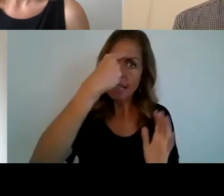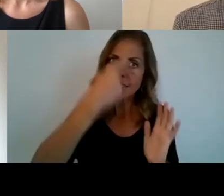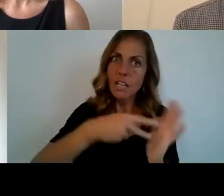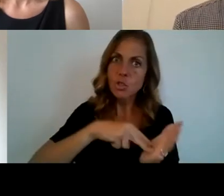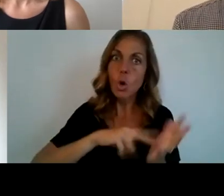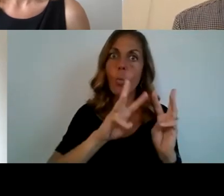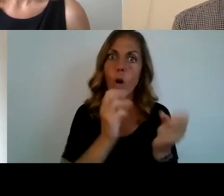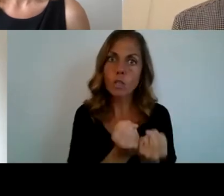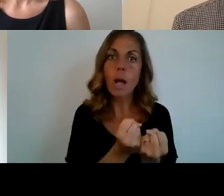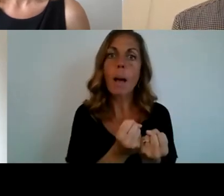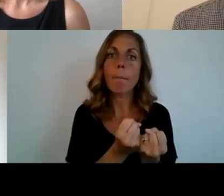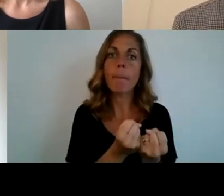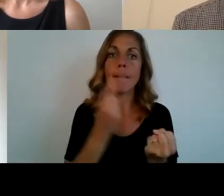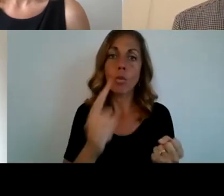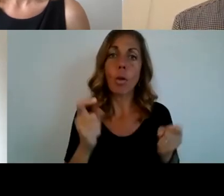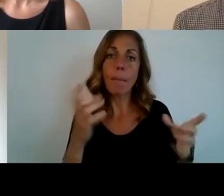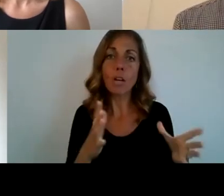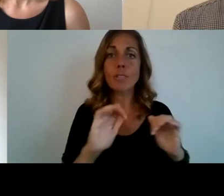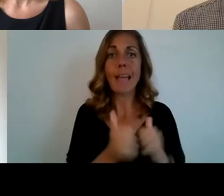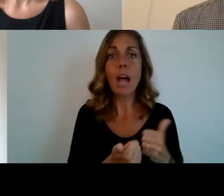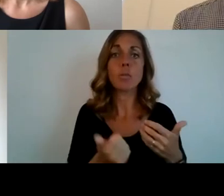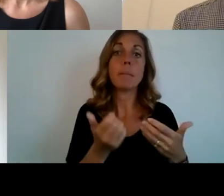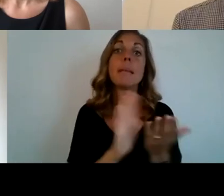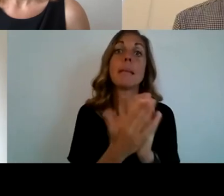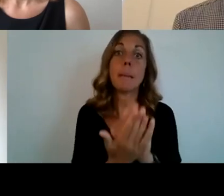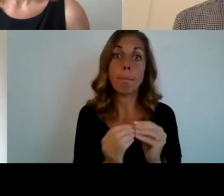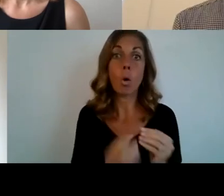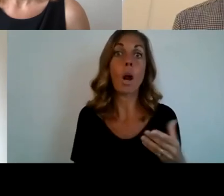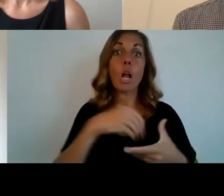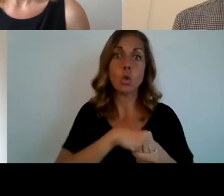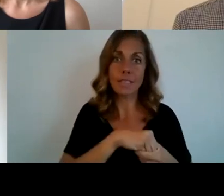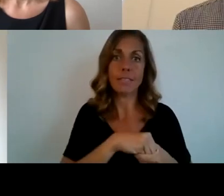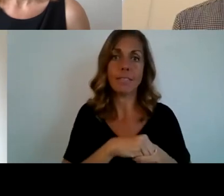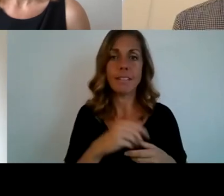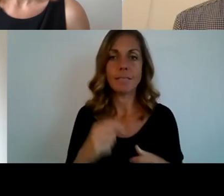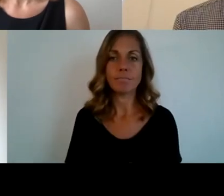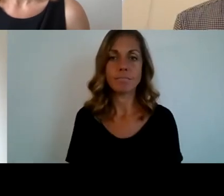be more inclusive as leaders in a distributed work model. Free all day. I'm here for that